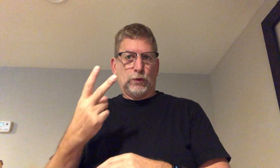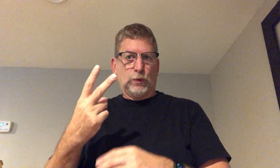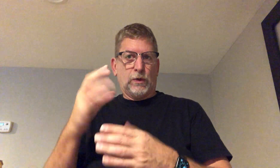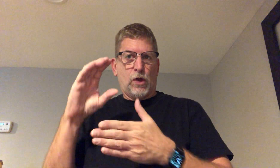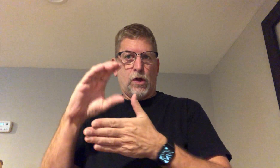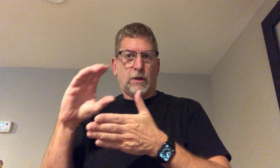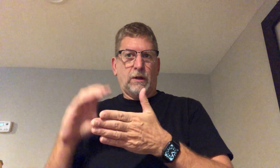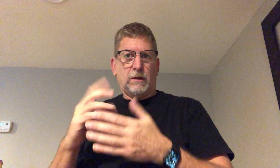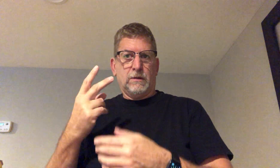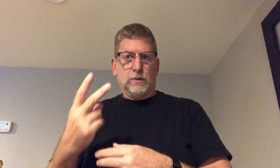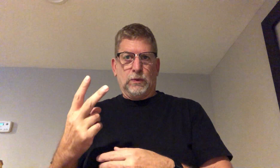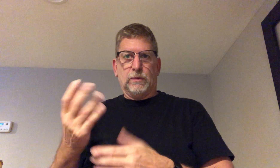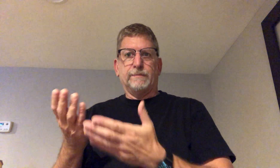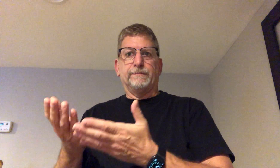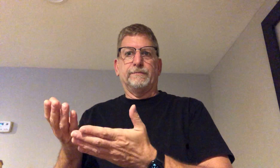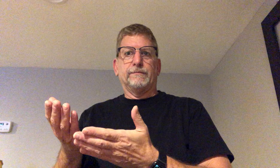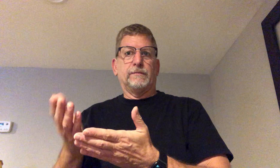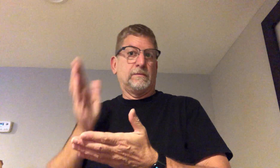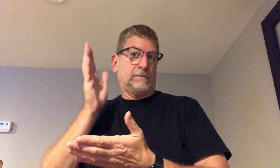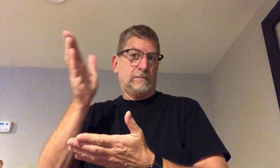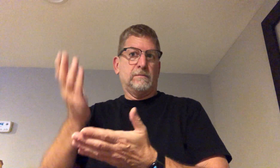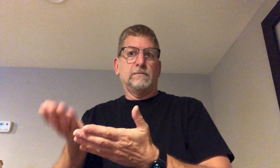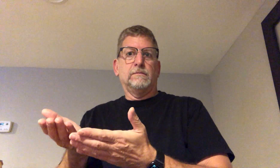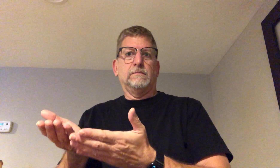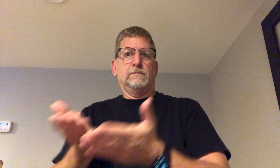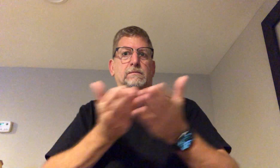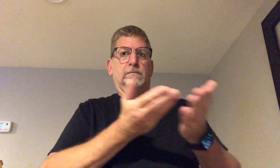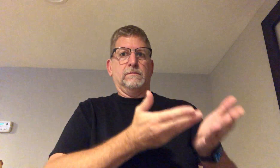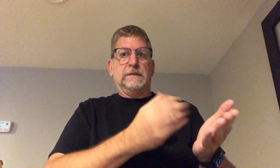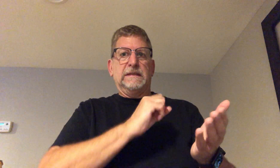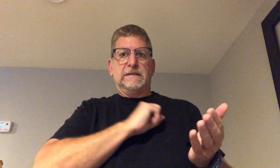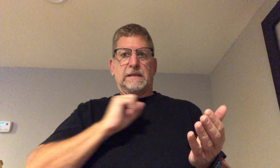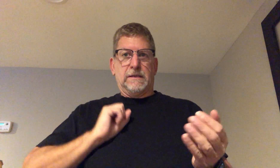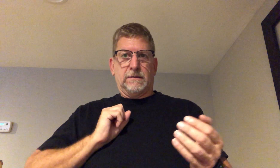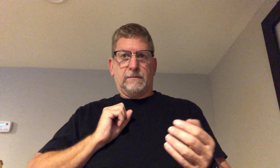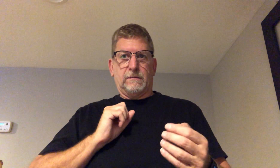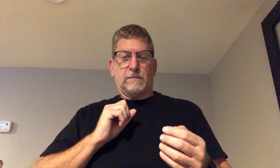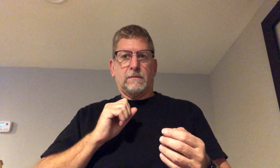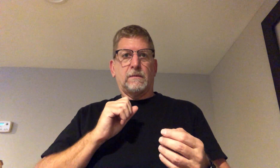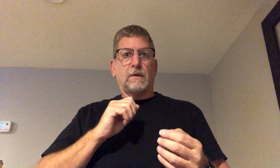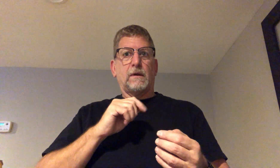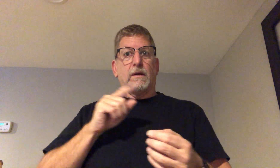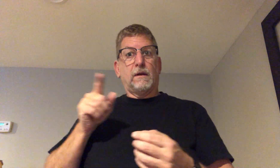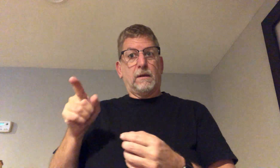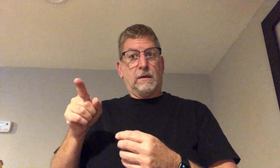two articles proposed by the House. These two articles will be brought over to the Senate.